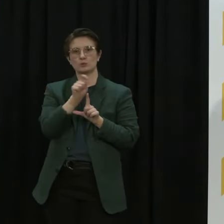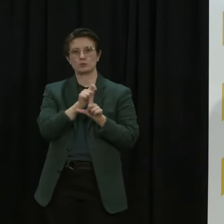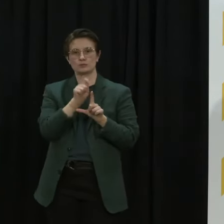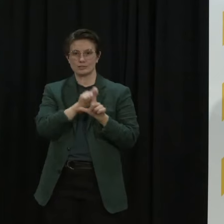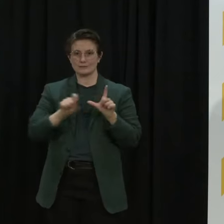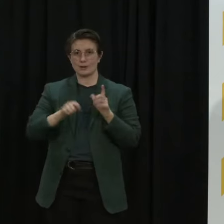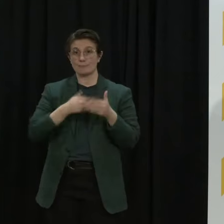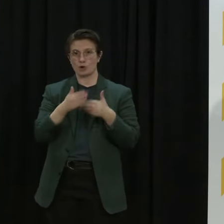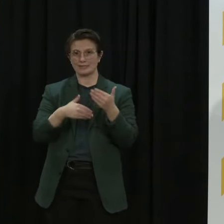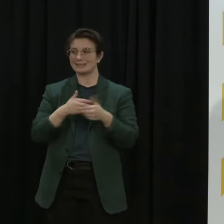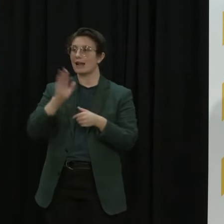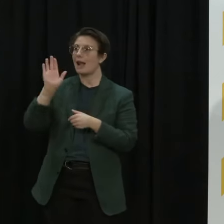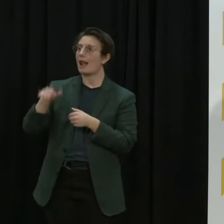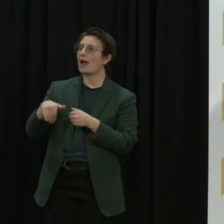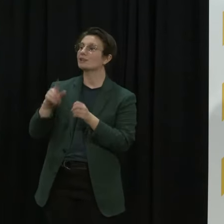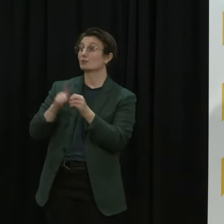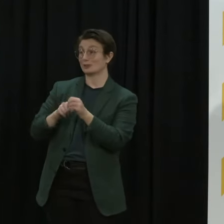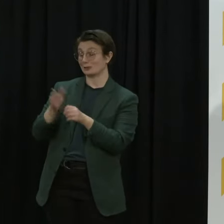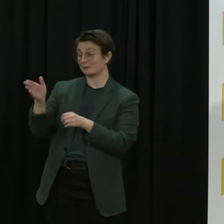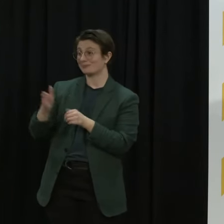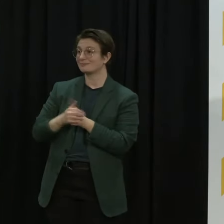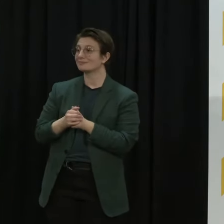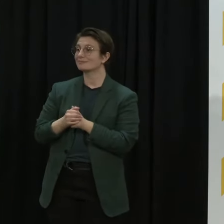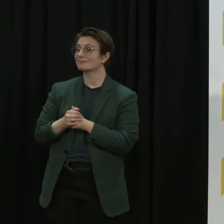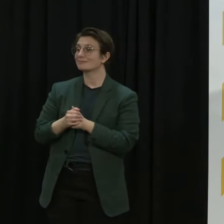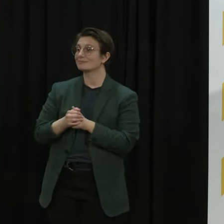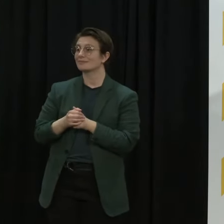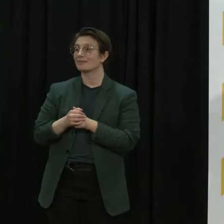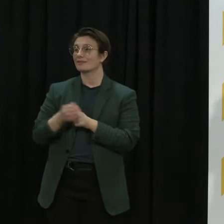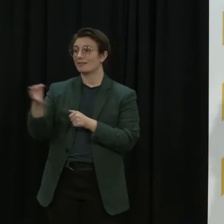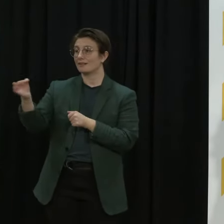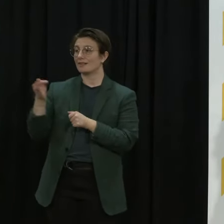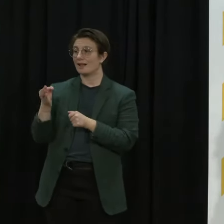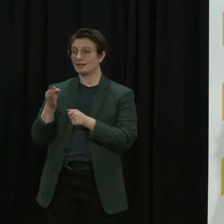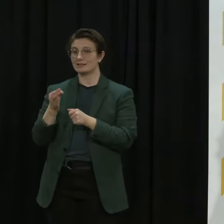expertise in the design